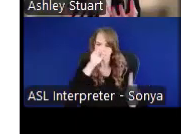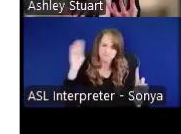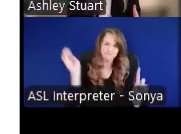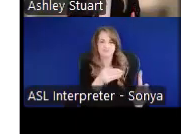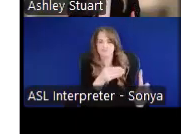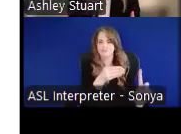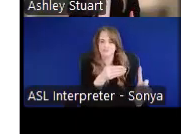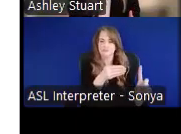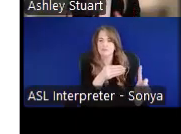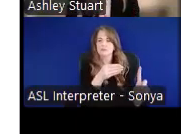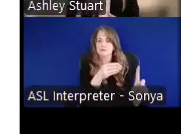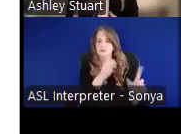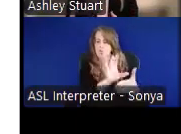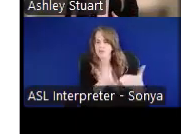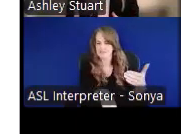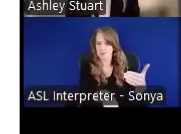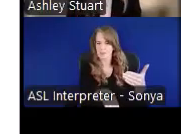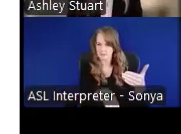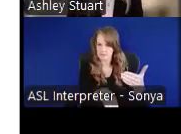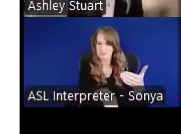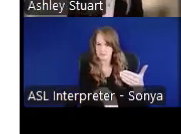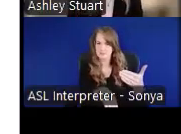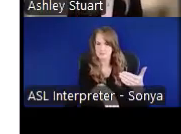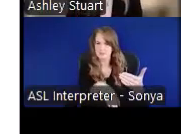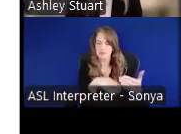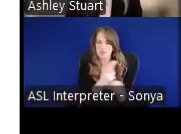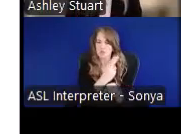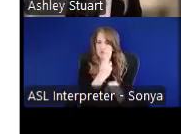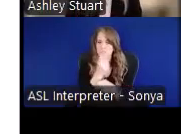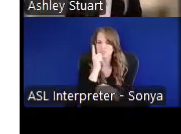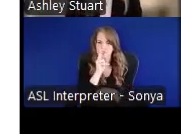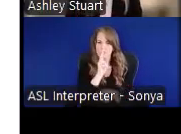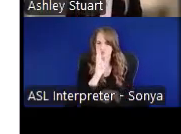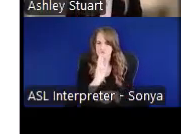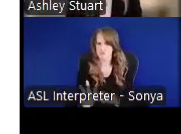consequence strategy that's used in toddlerhood, and oftentimes